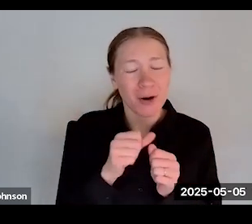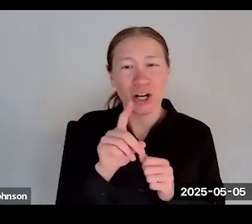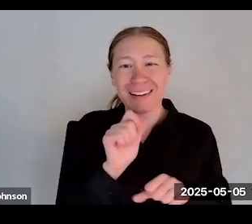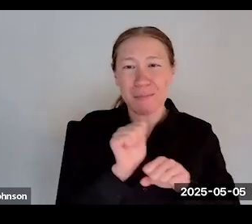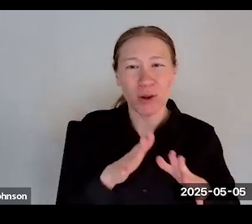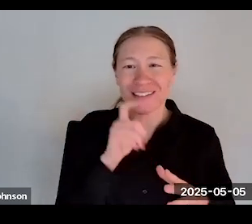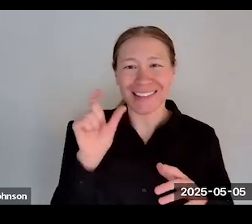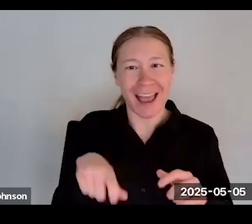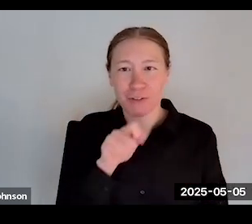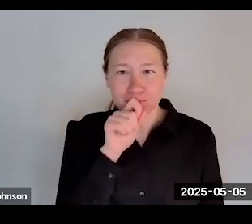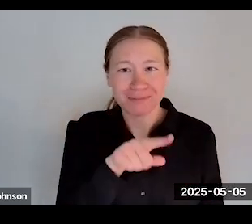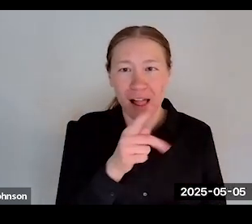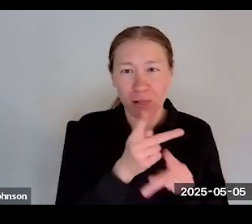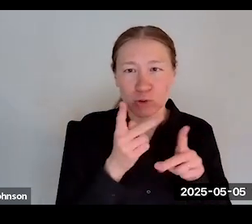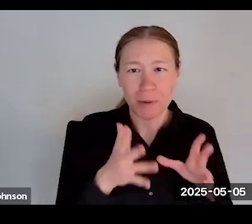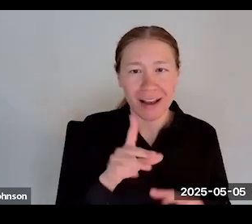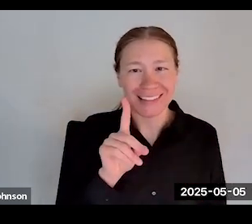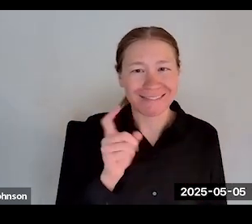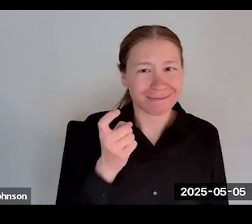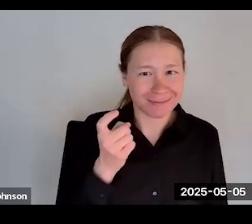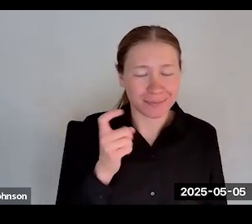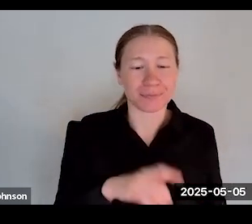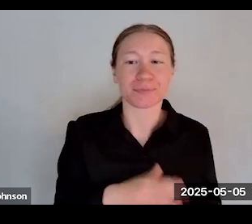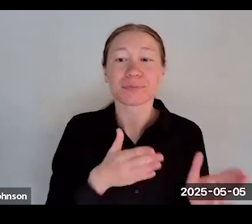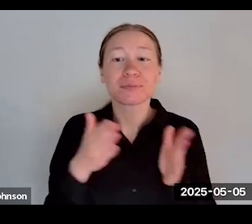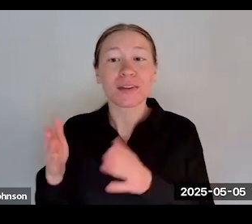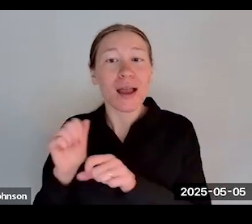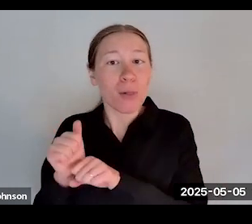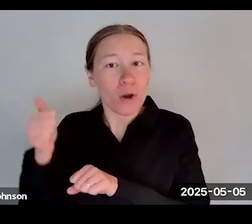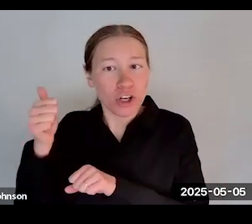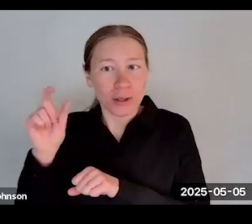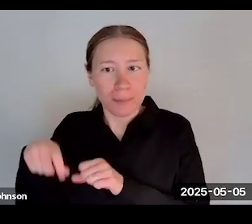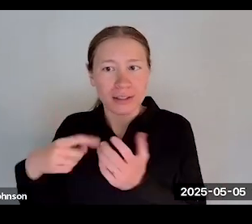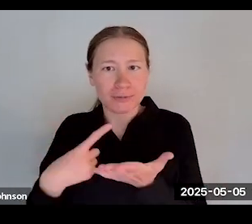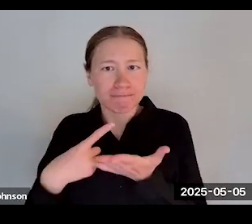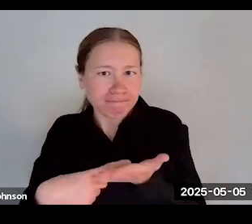Employers, on the other hand, need to consult with employees about their limitations and needs,